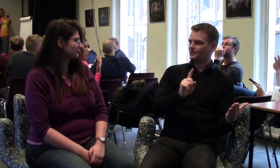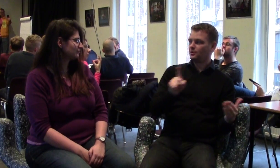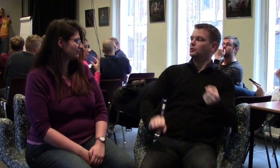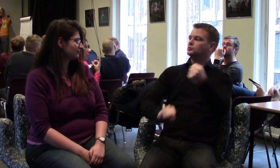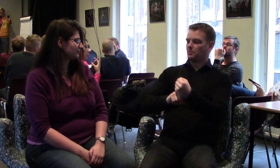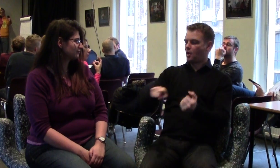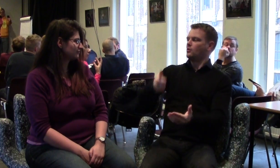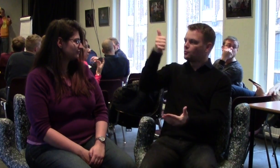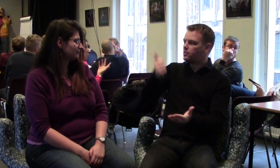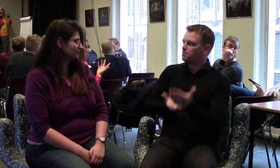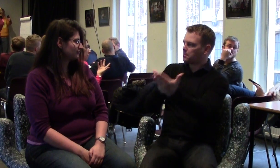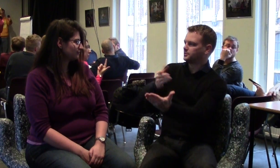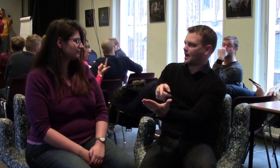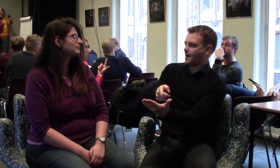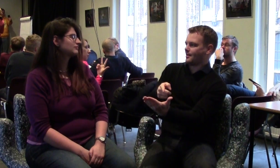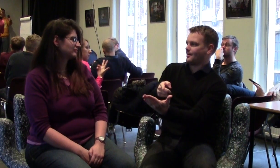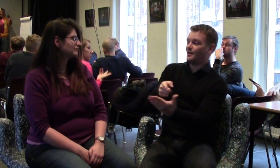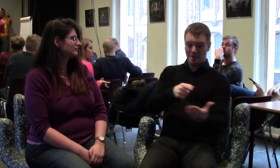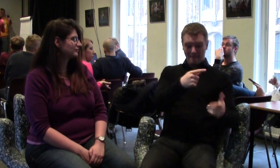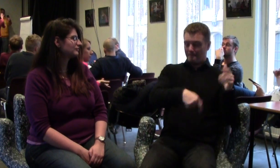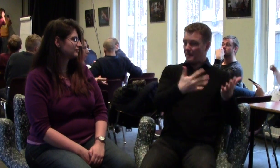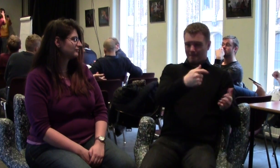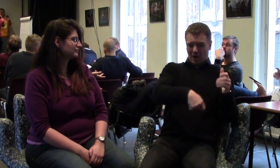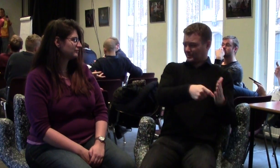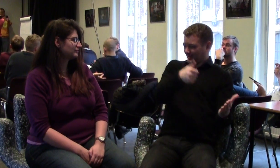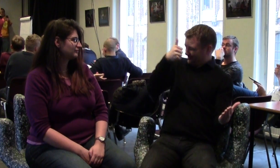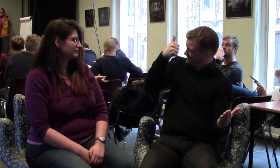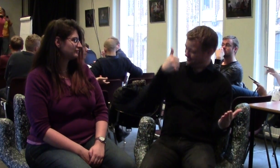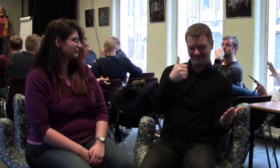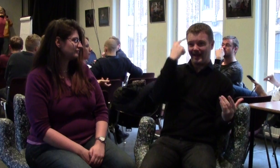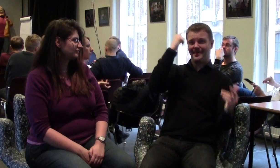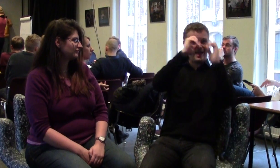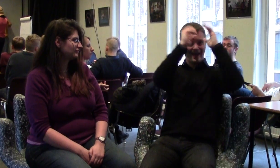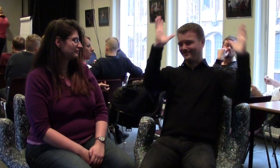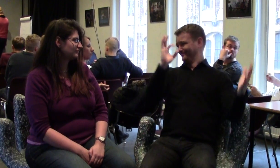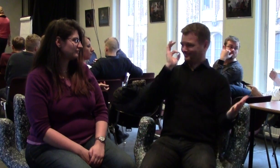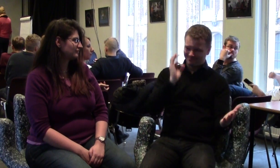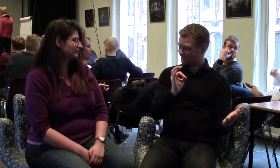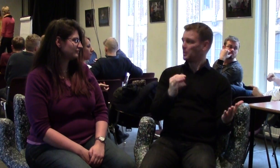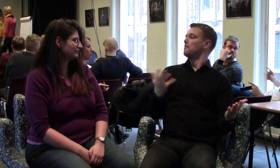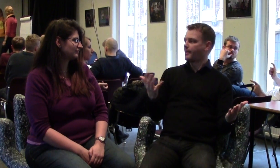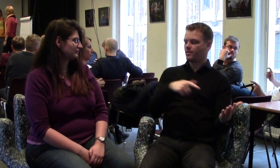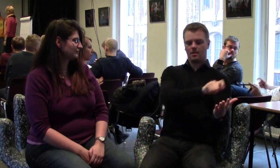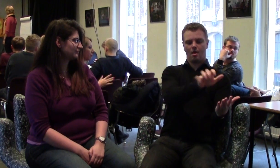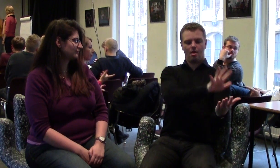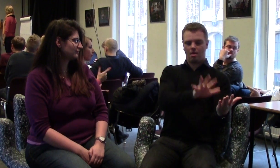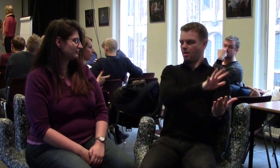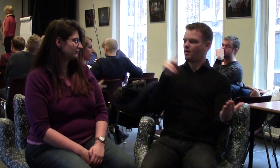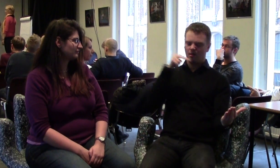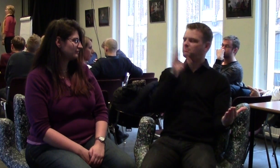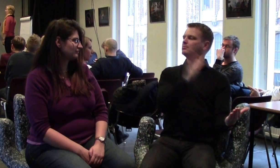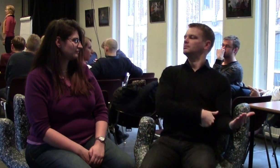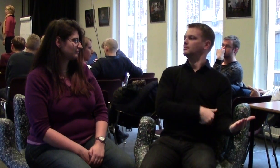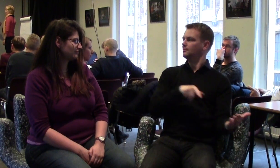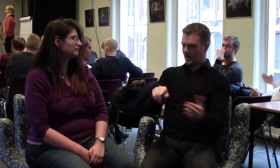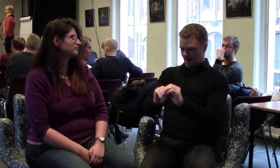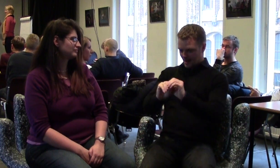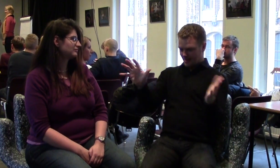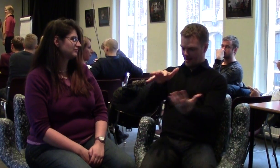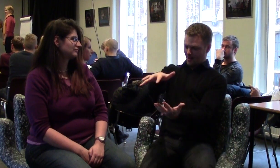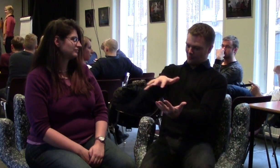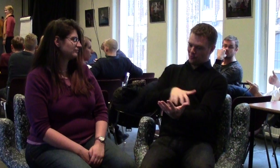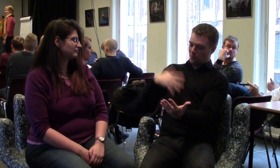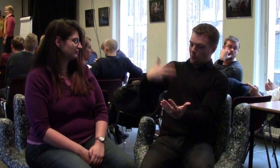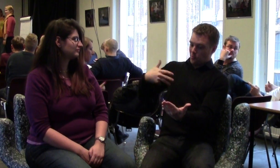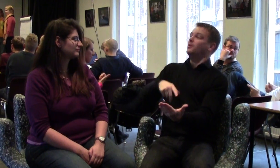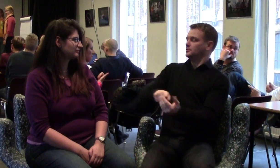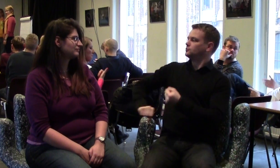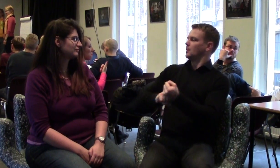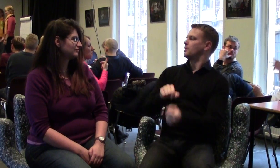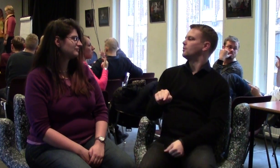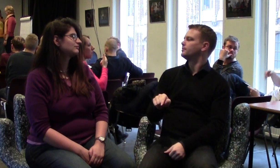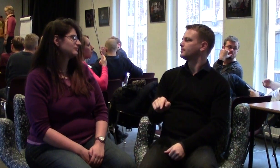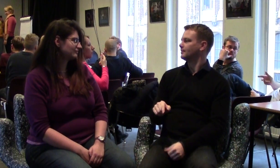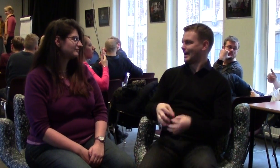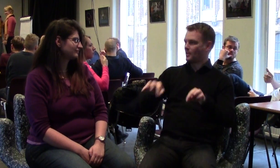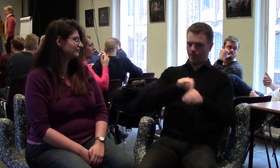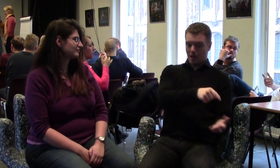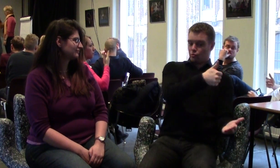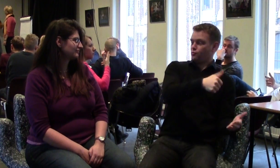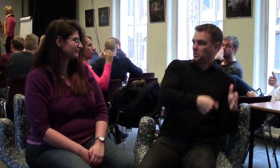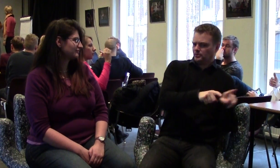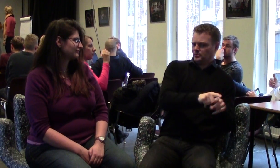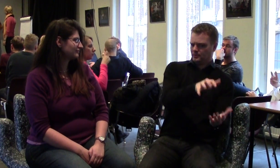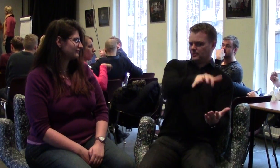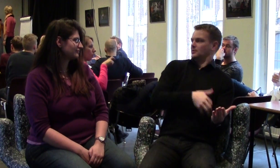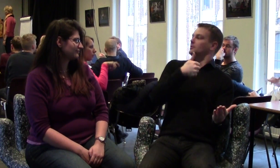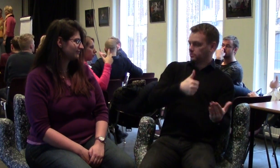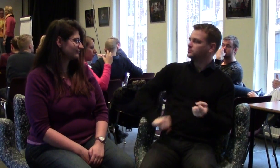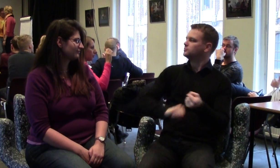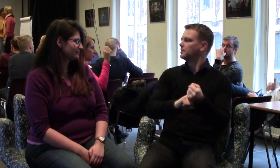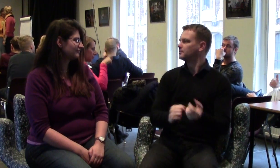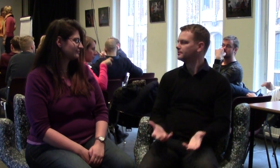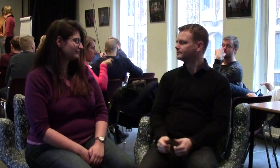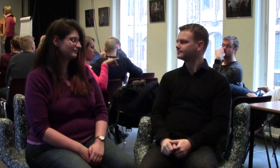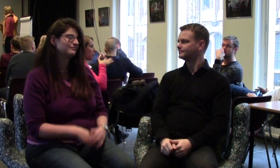project but they'll give their support based on the proposal, If the proposal is vague its harder to gain support.